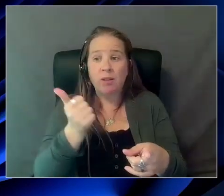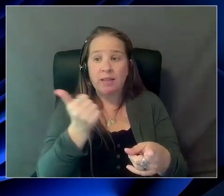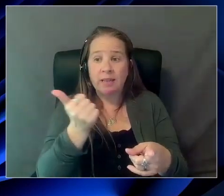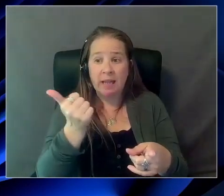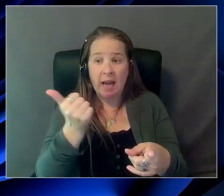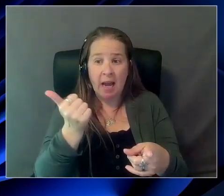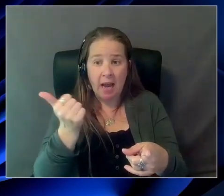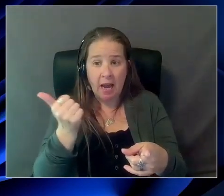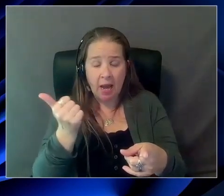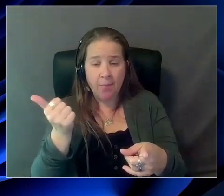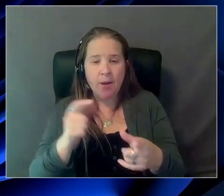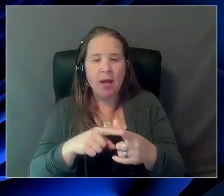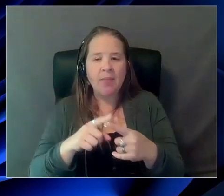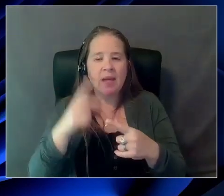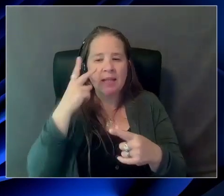and you can see another feature.